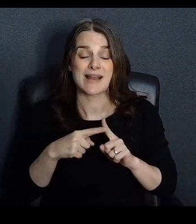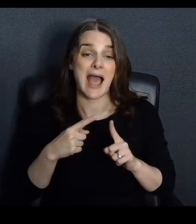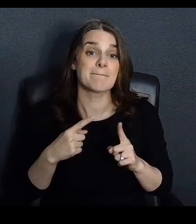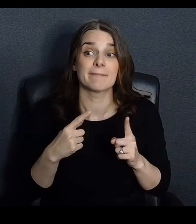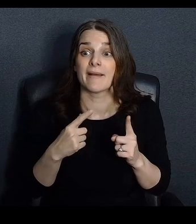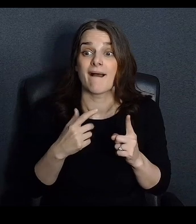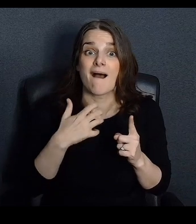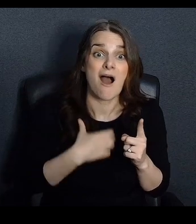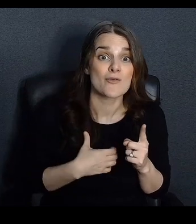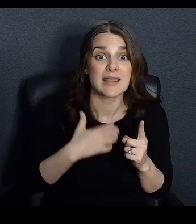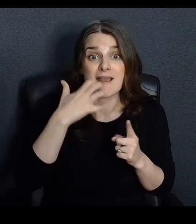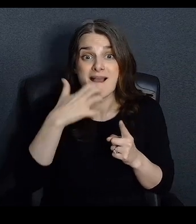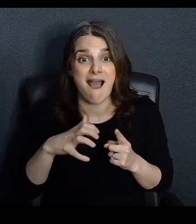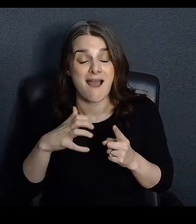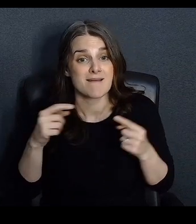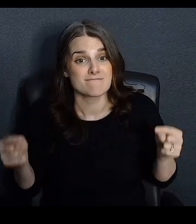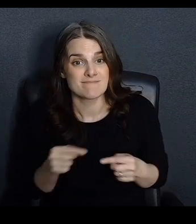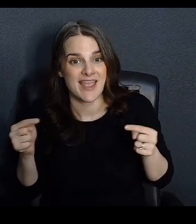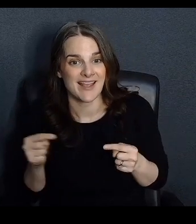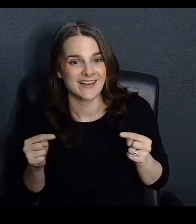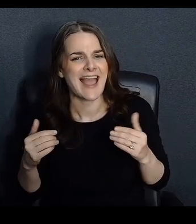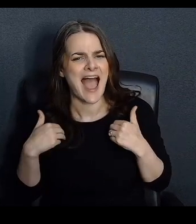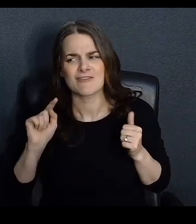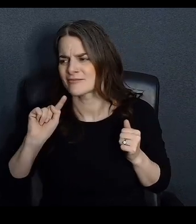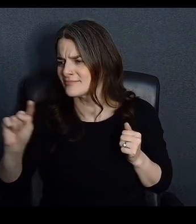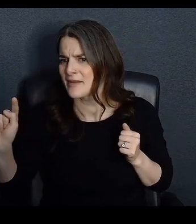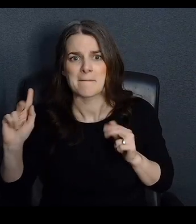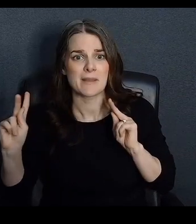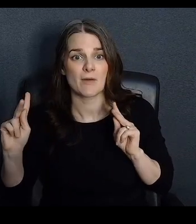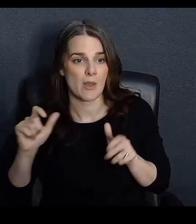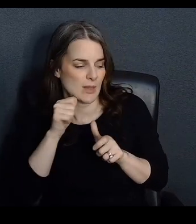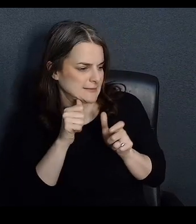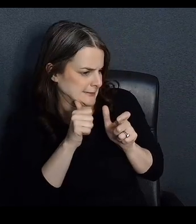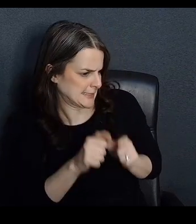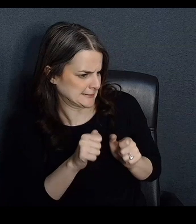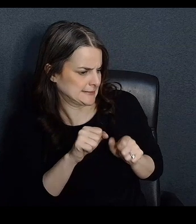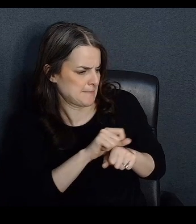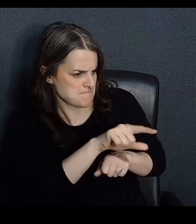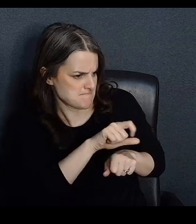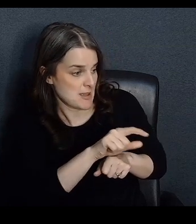And I do have a couple trusted people that know to pop reminders to me. So to just send me a quick text if it's